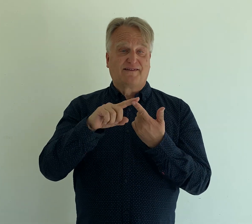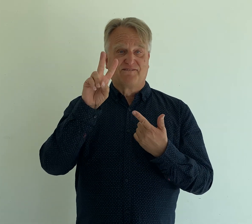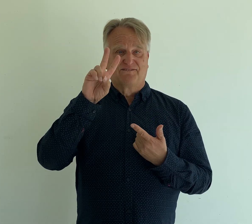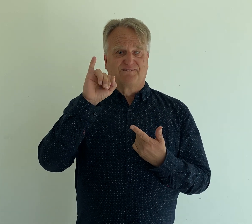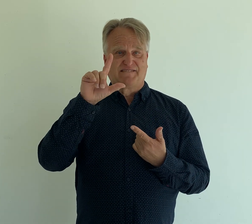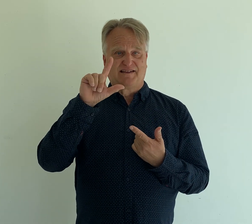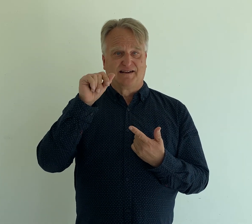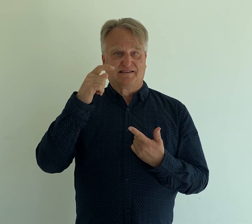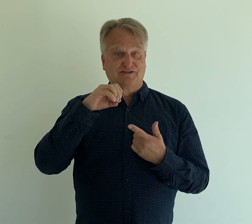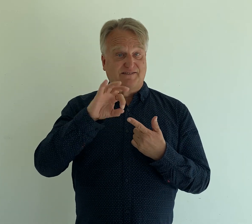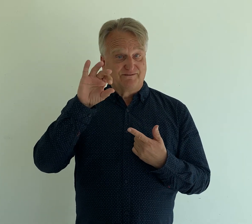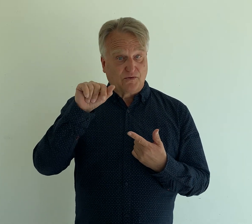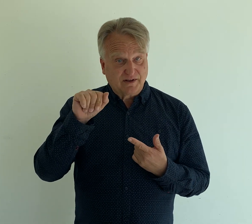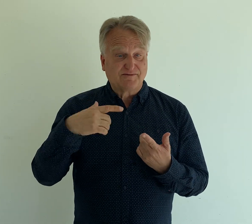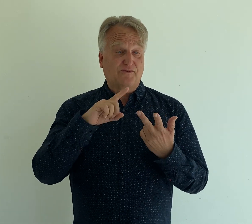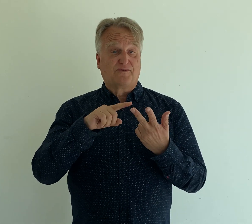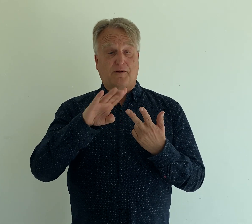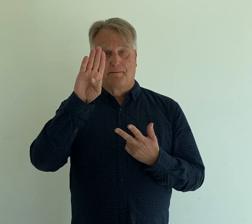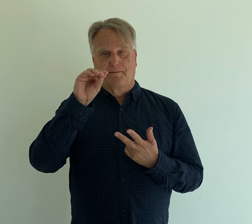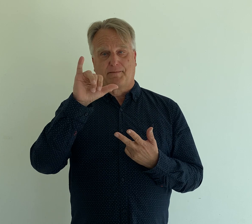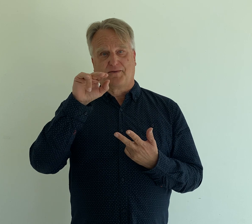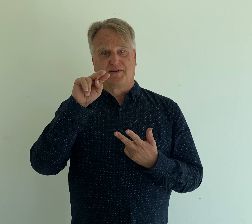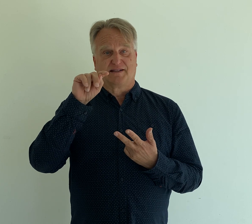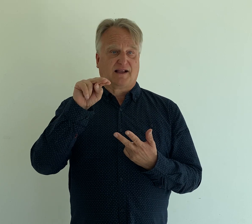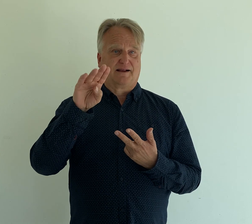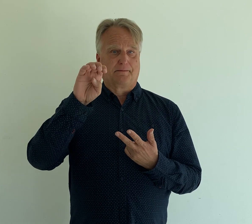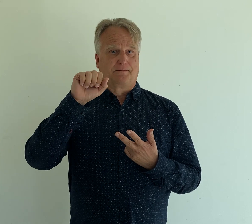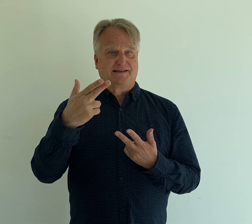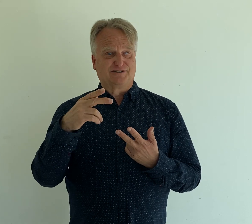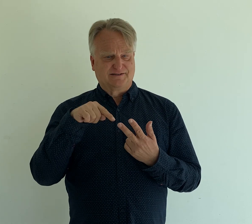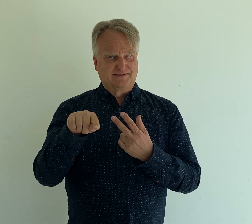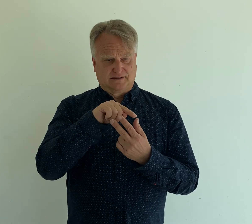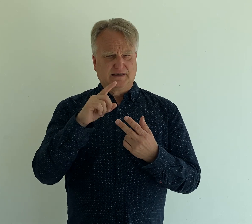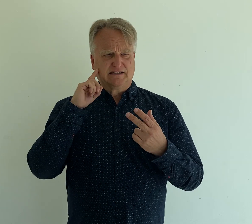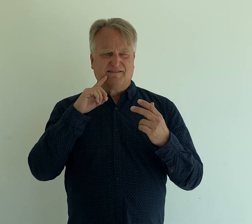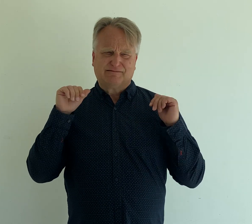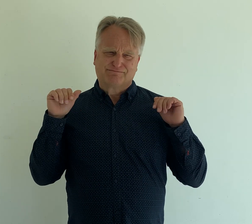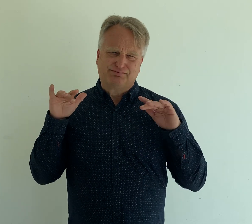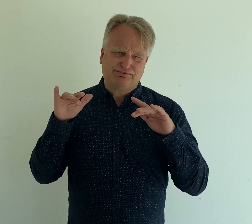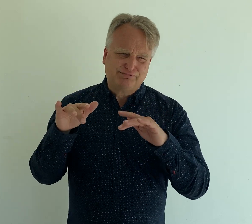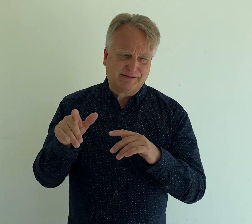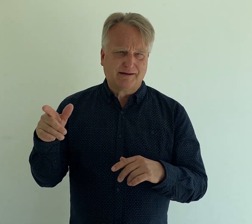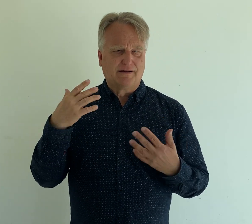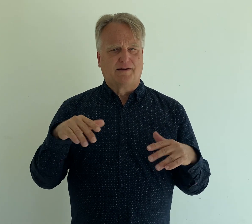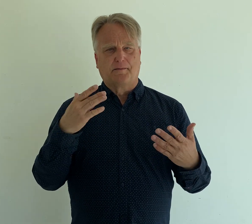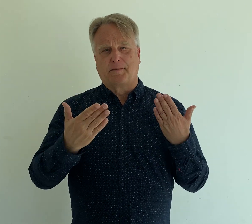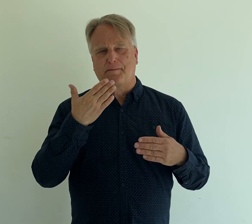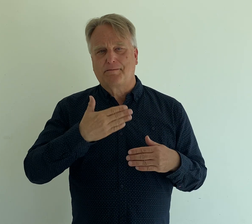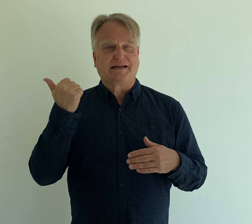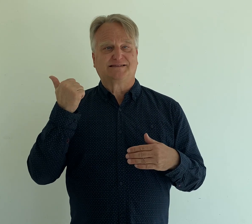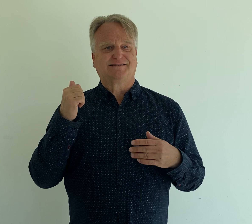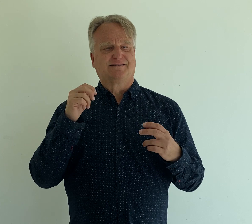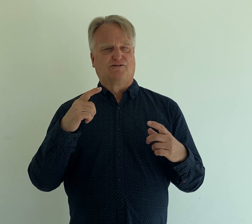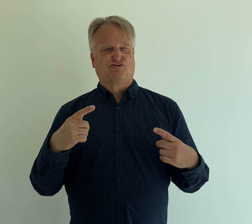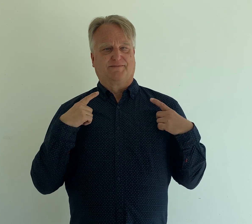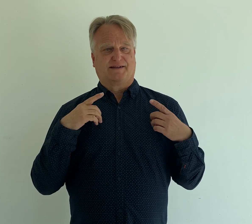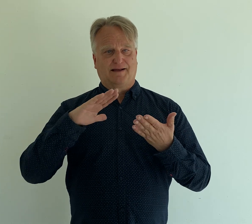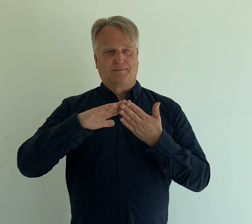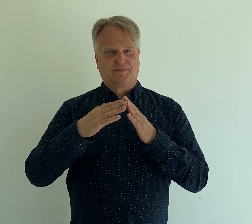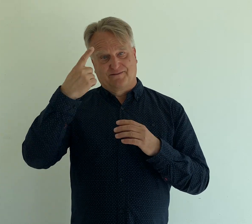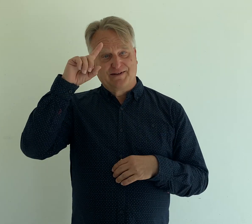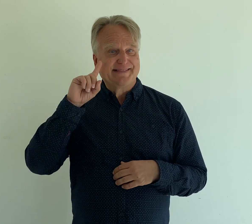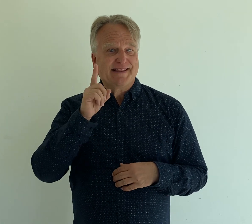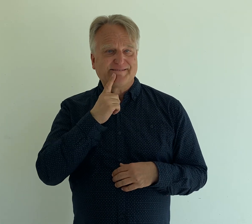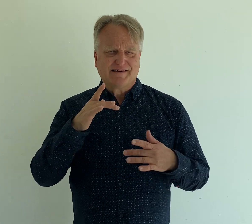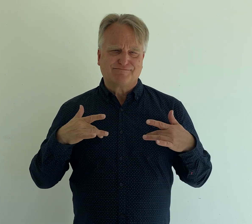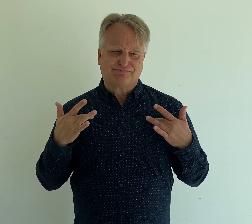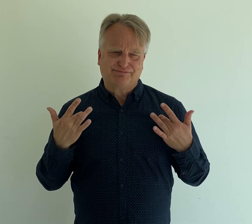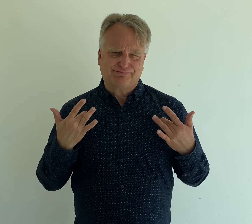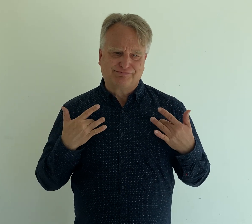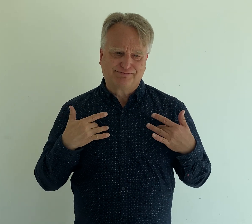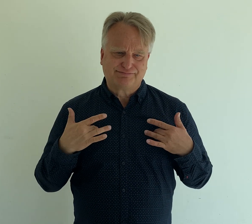The Villages and Boynton Beach in Florida appealing for the number of activities geared toward them.